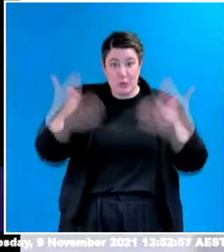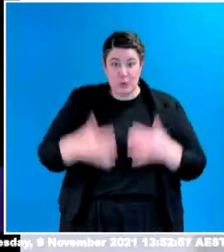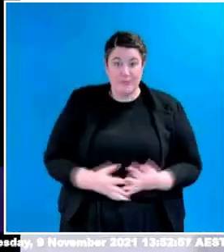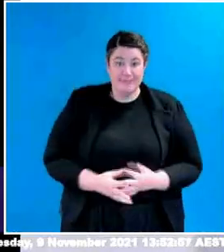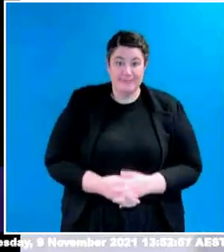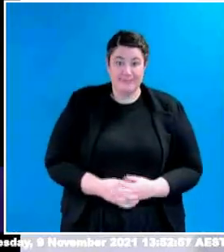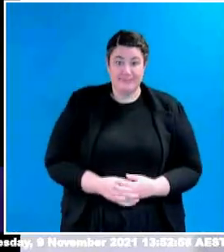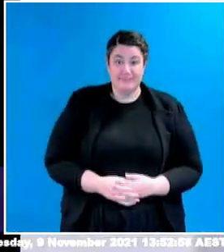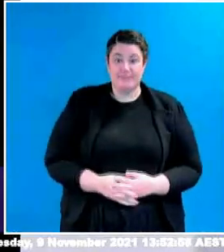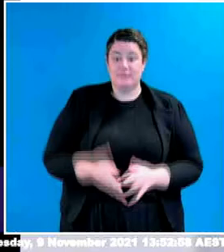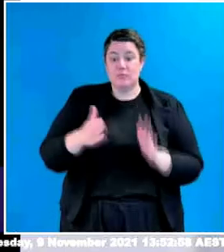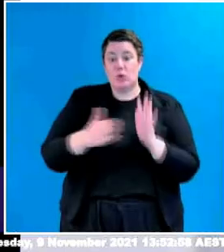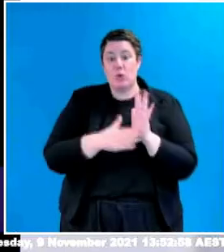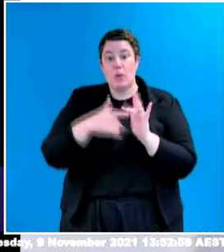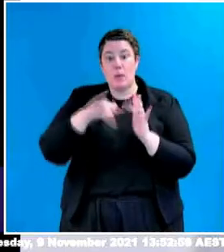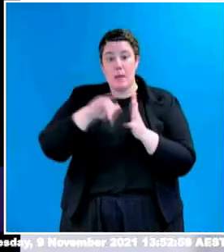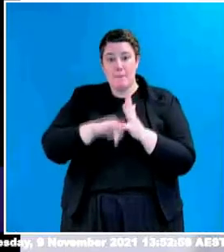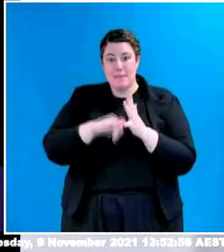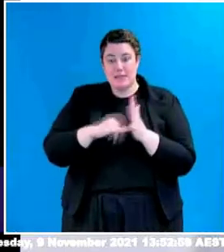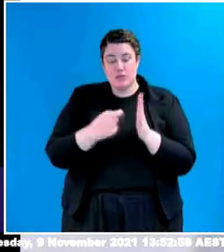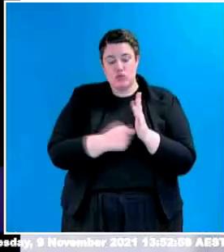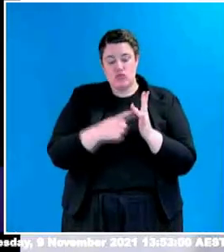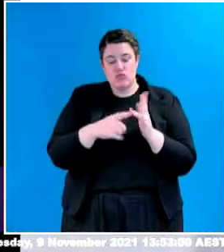Ms Robertson, could I start with you first?